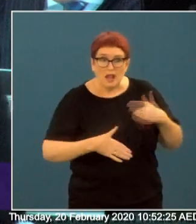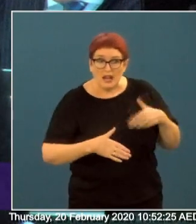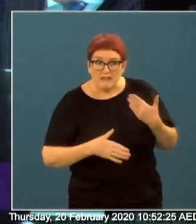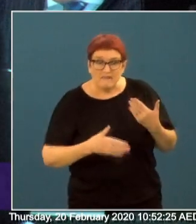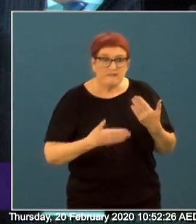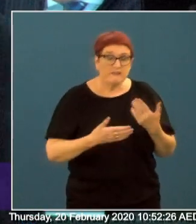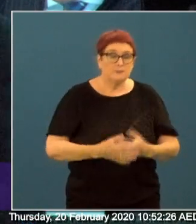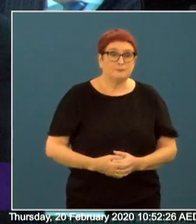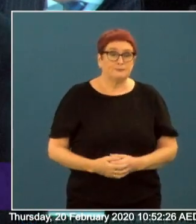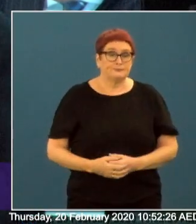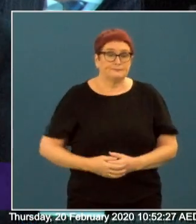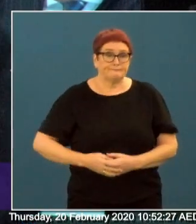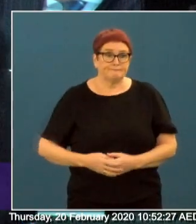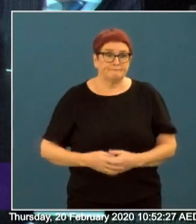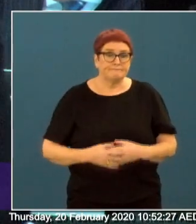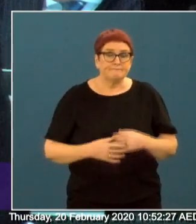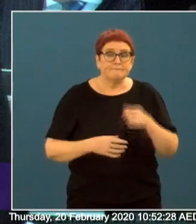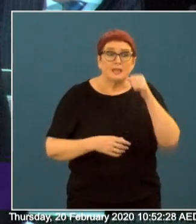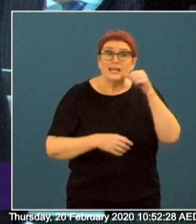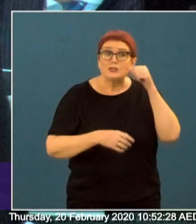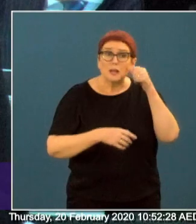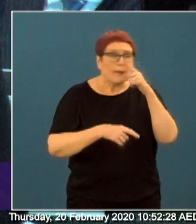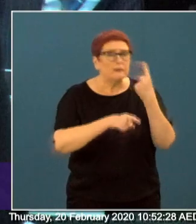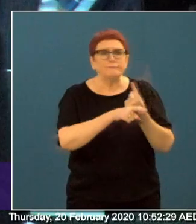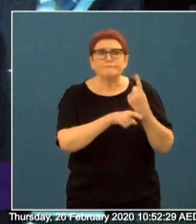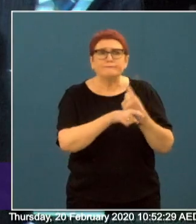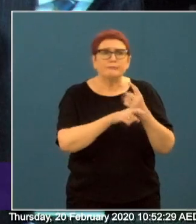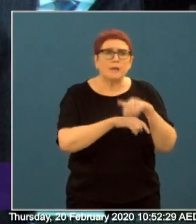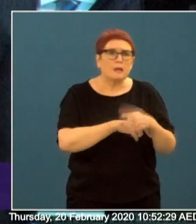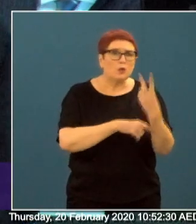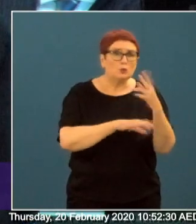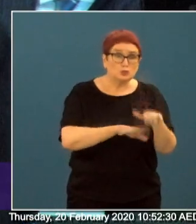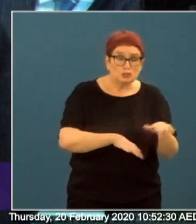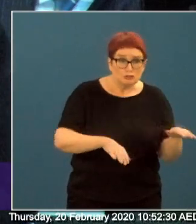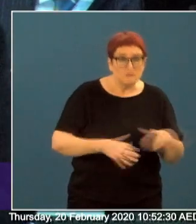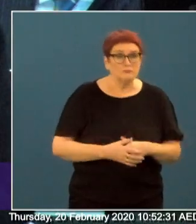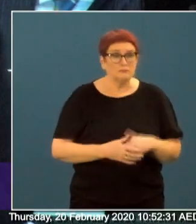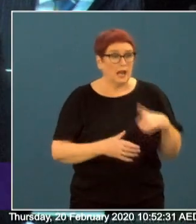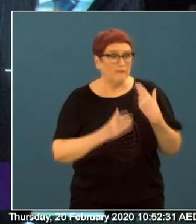Yesterday we had some evidence in relation to two children who were living in their family home.